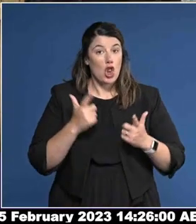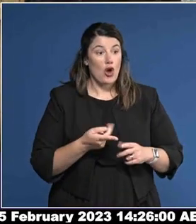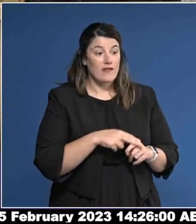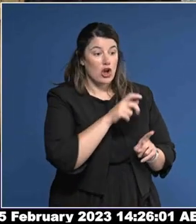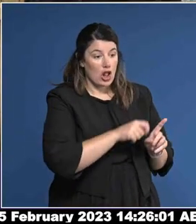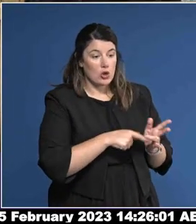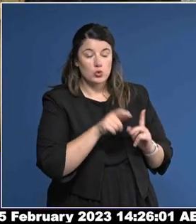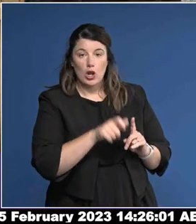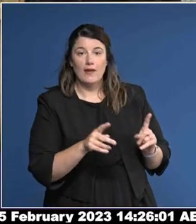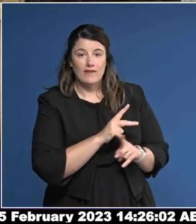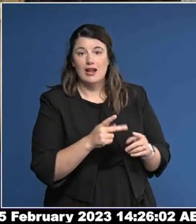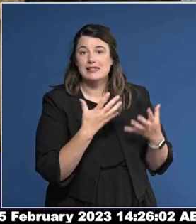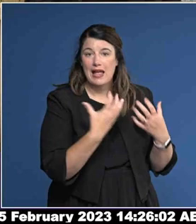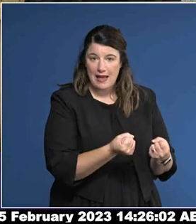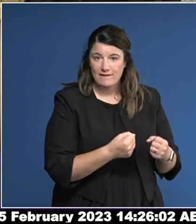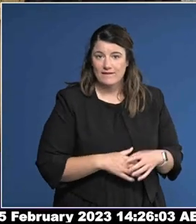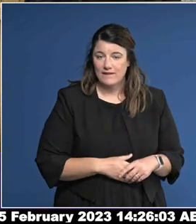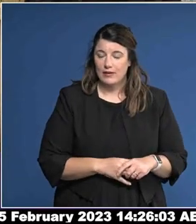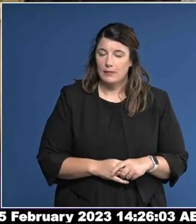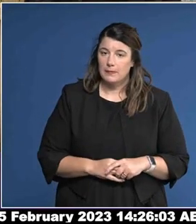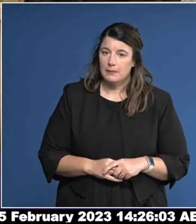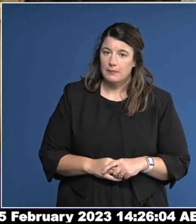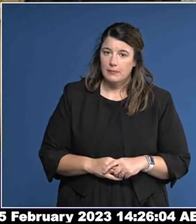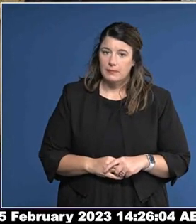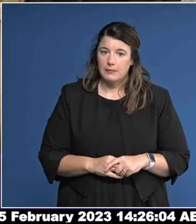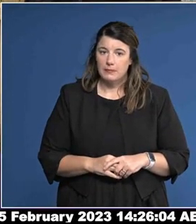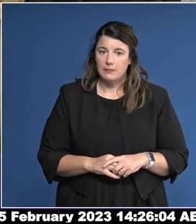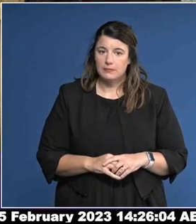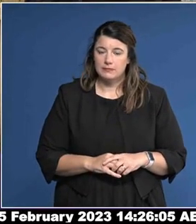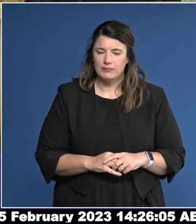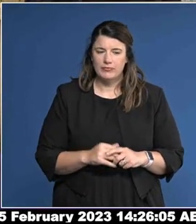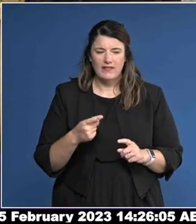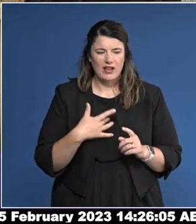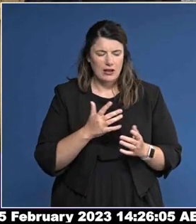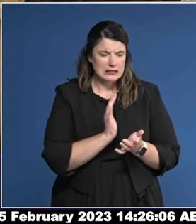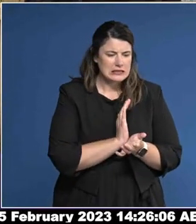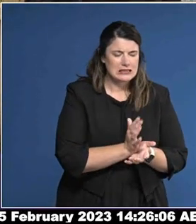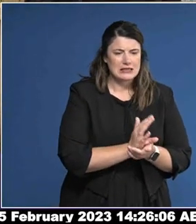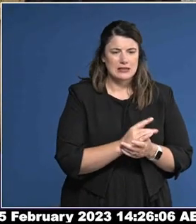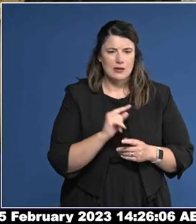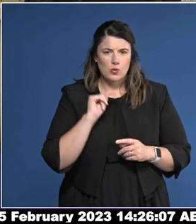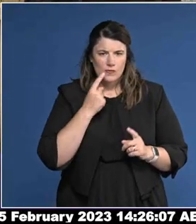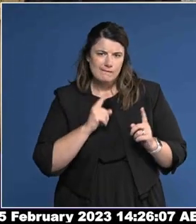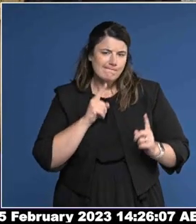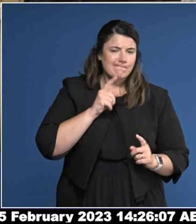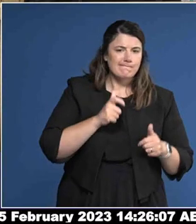I think that coercion, that abuse of power - that, for me, is really insidious.